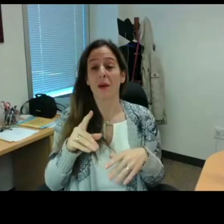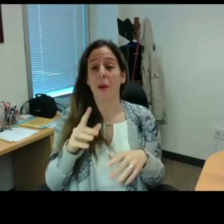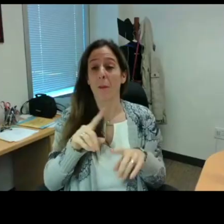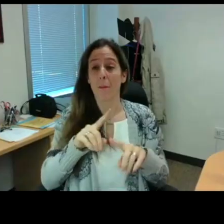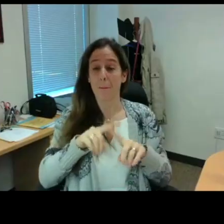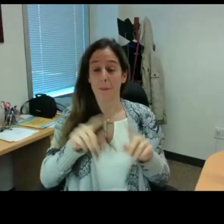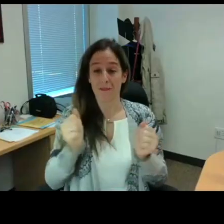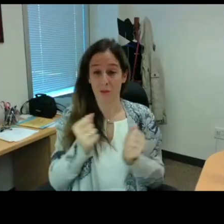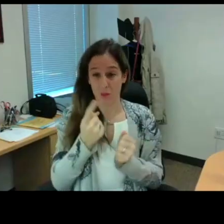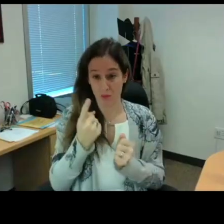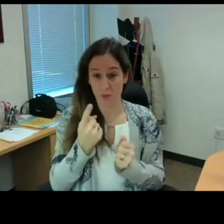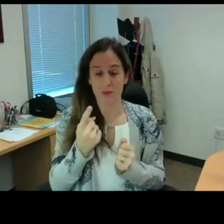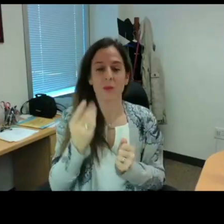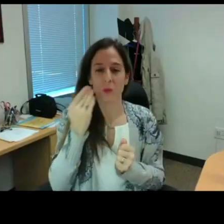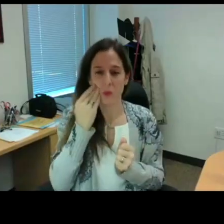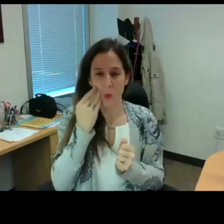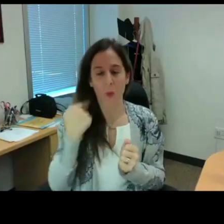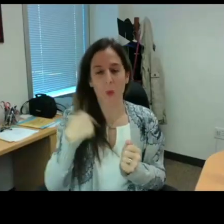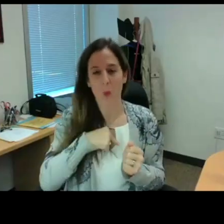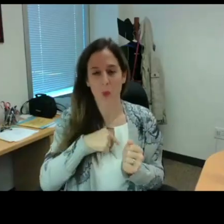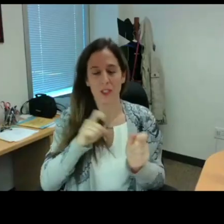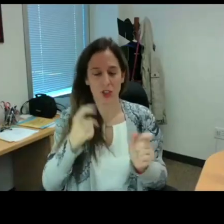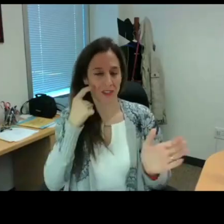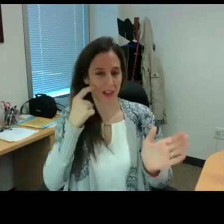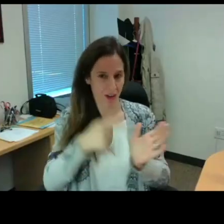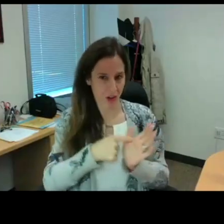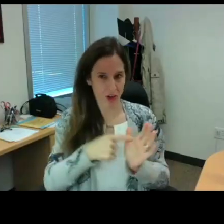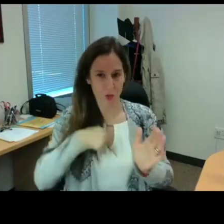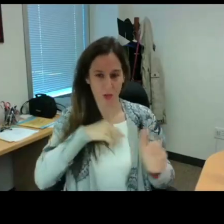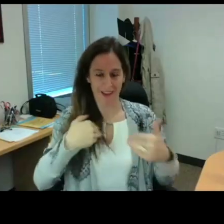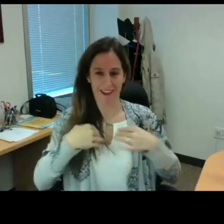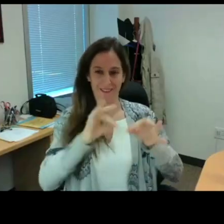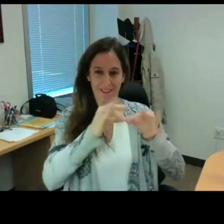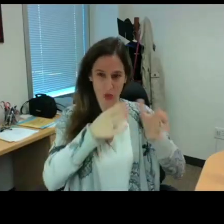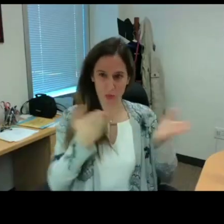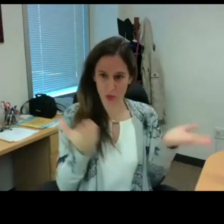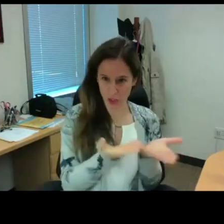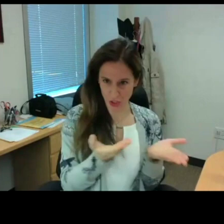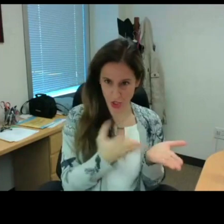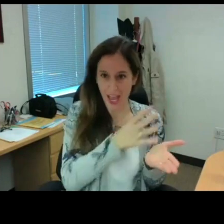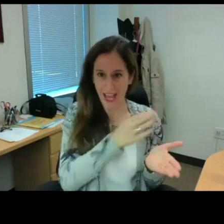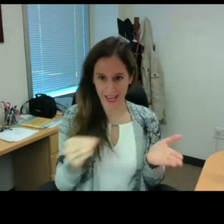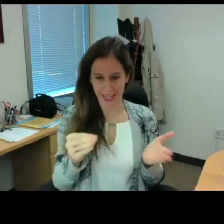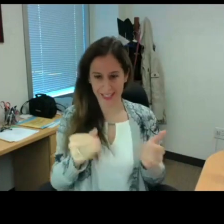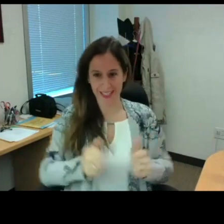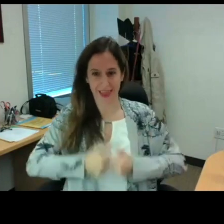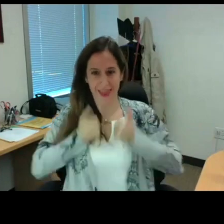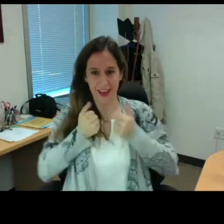today just for everyone to know I want to acknowledge that we